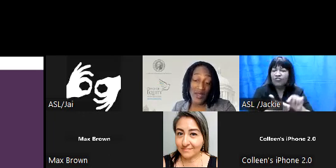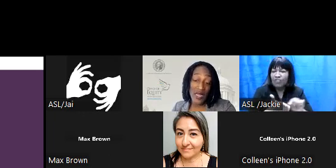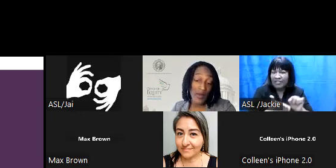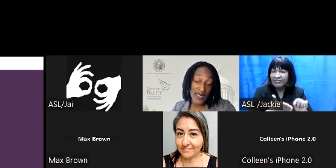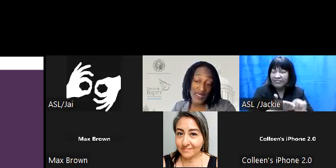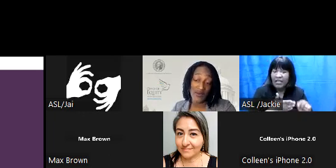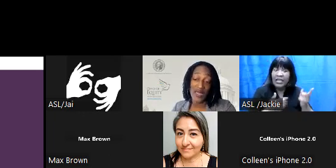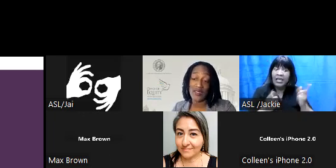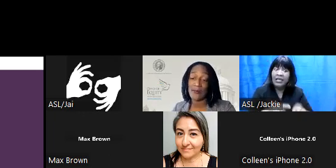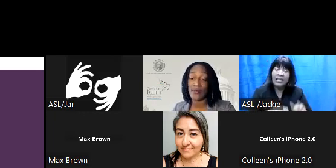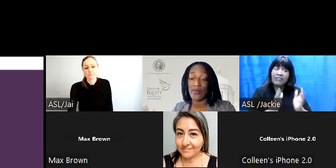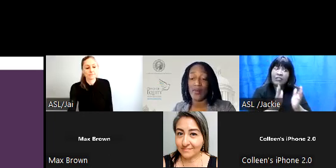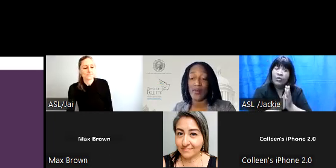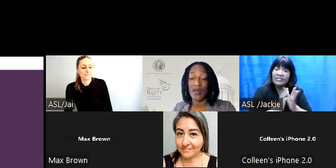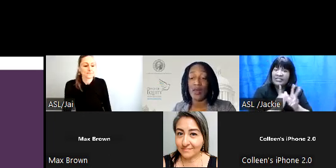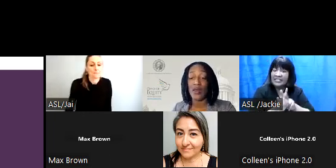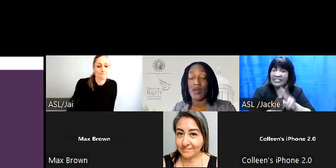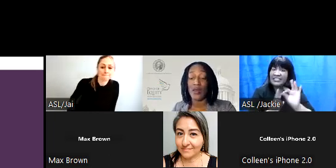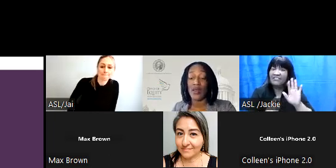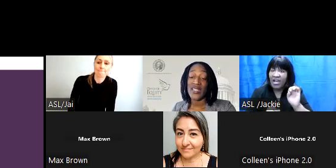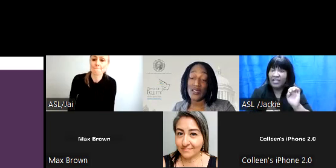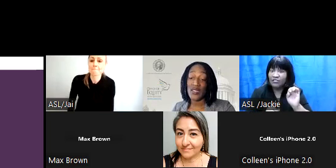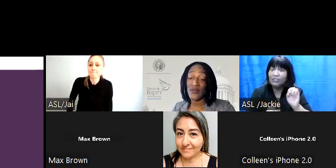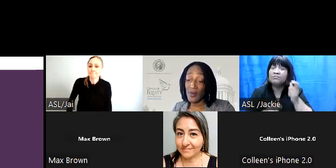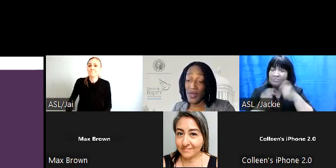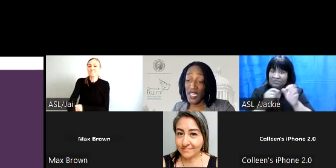event a request is filed. Consider developing